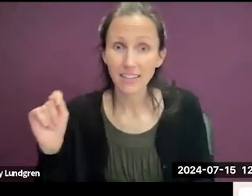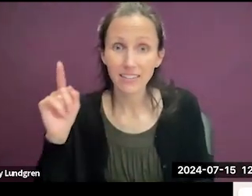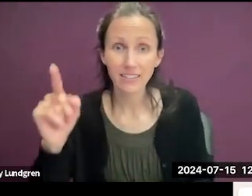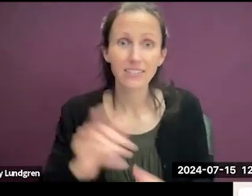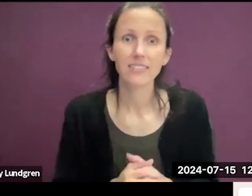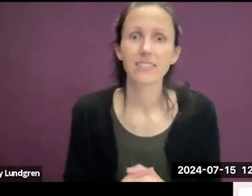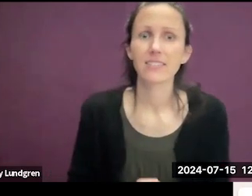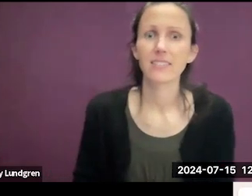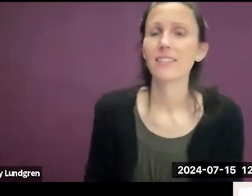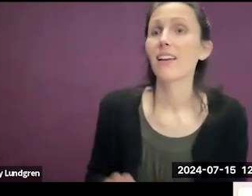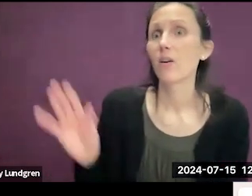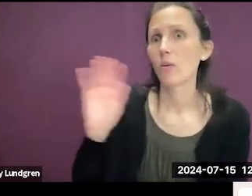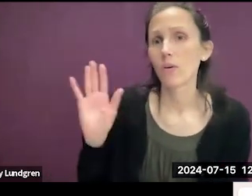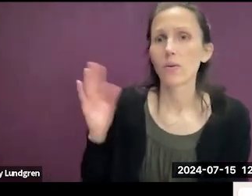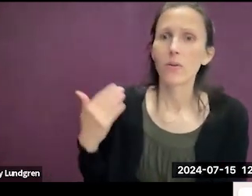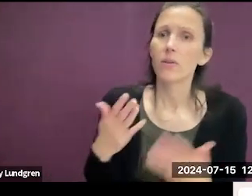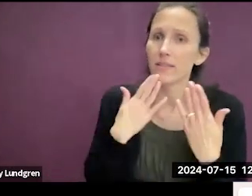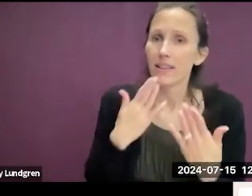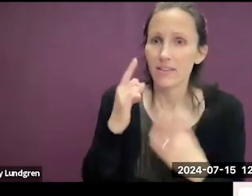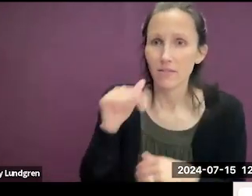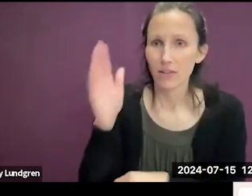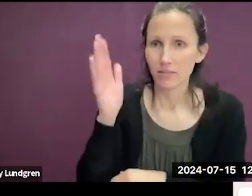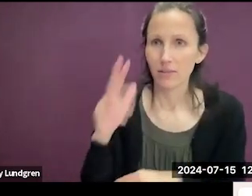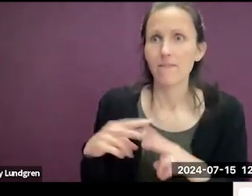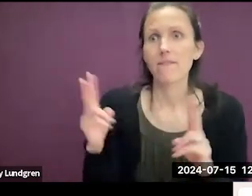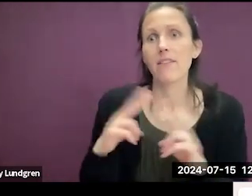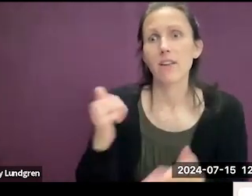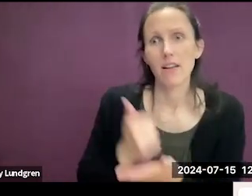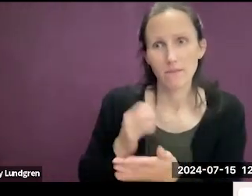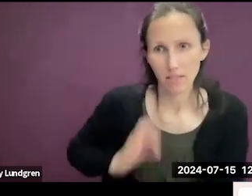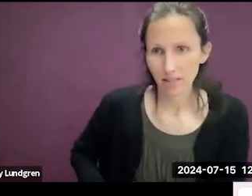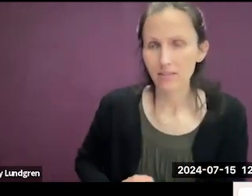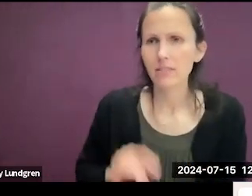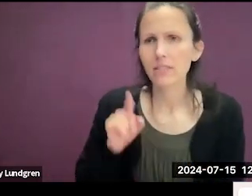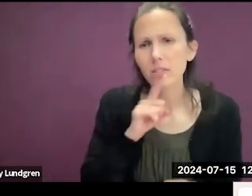Hey, thank you for this presentation. This is very, very helpful. You mentioned something